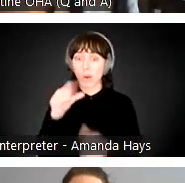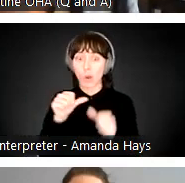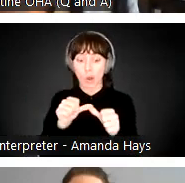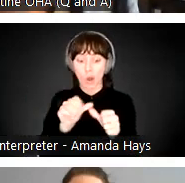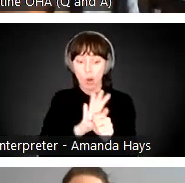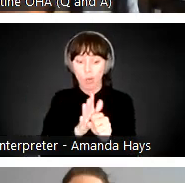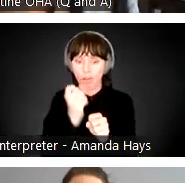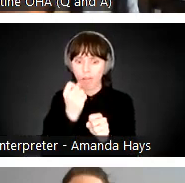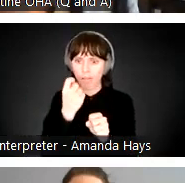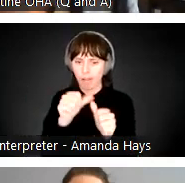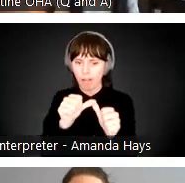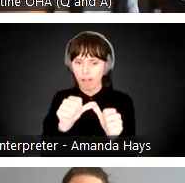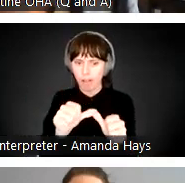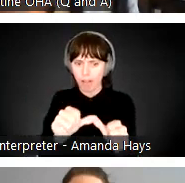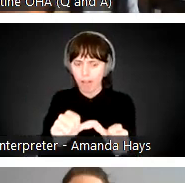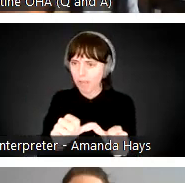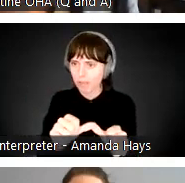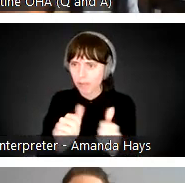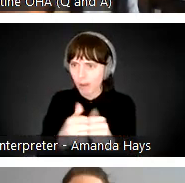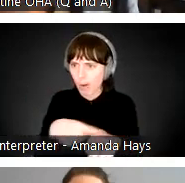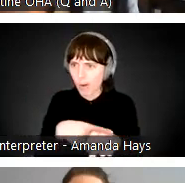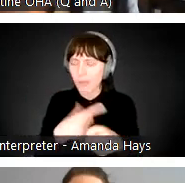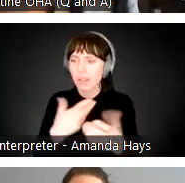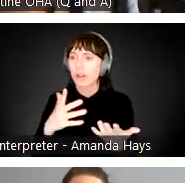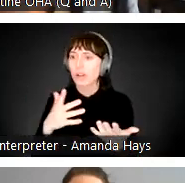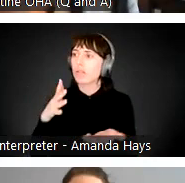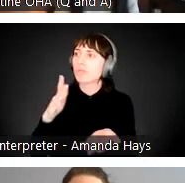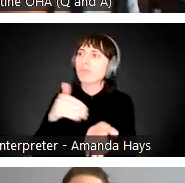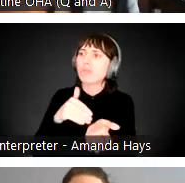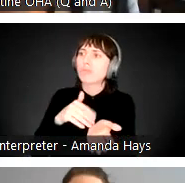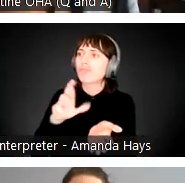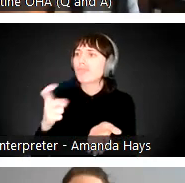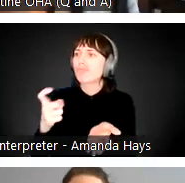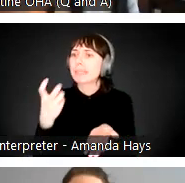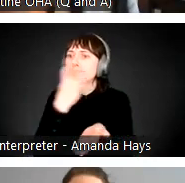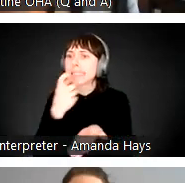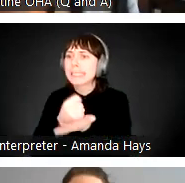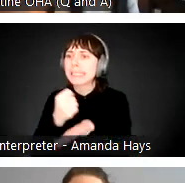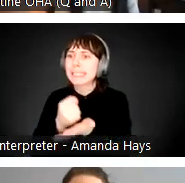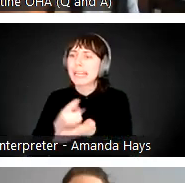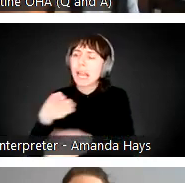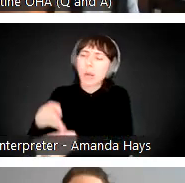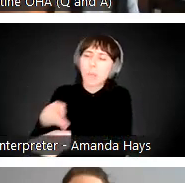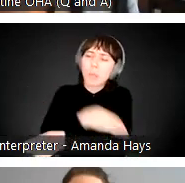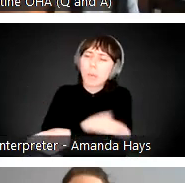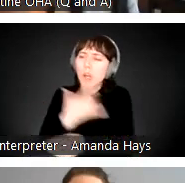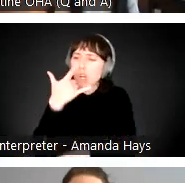does improvement look like? If they order speech therapy, what does what does improvement look like for your